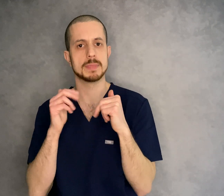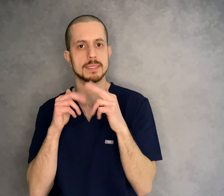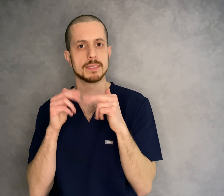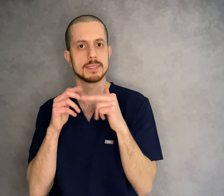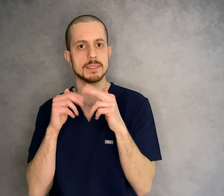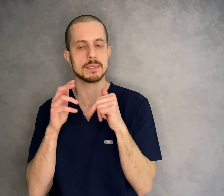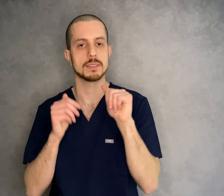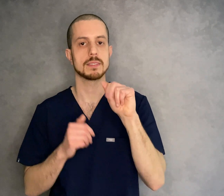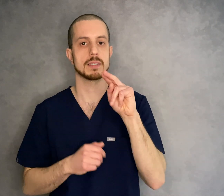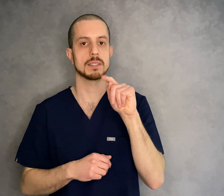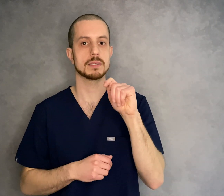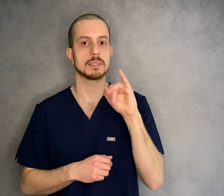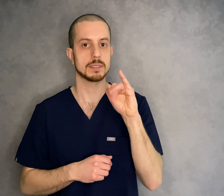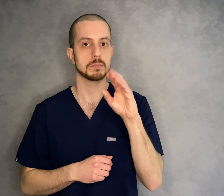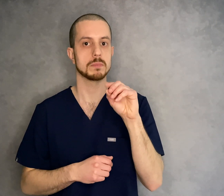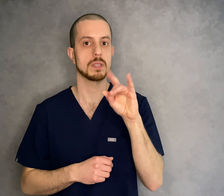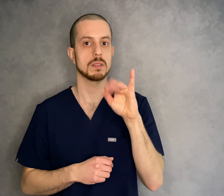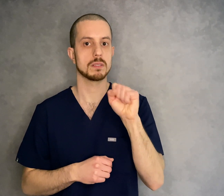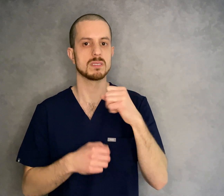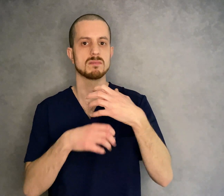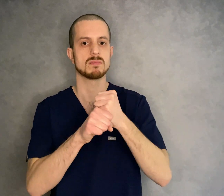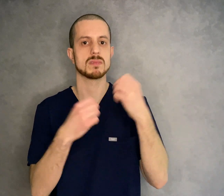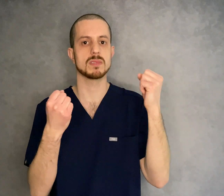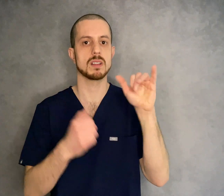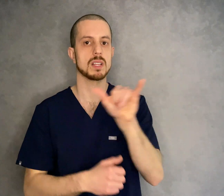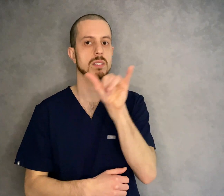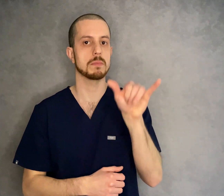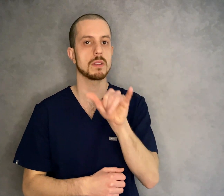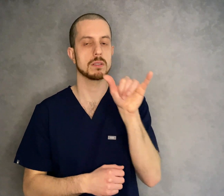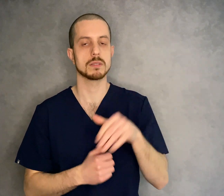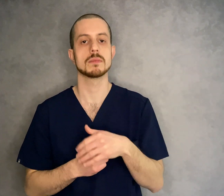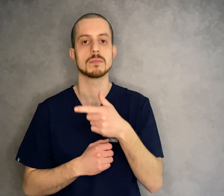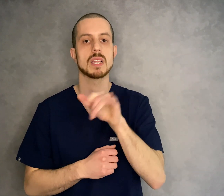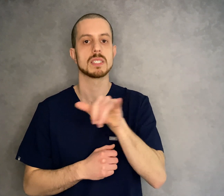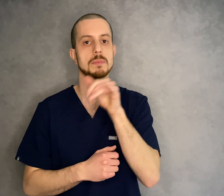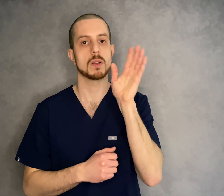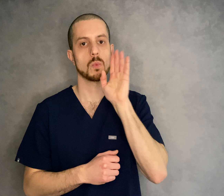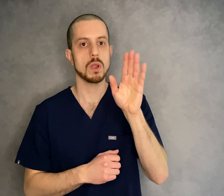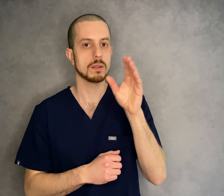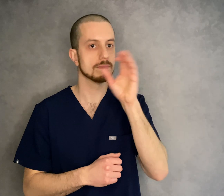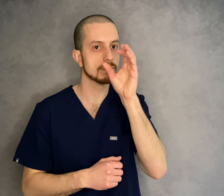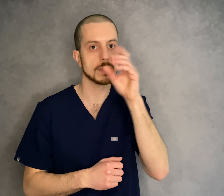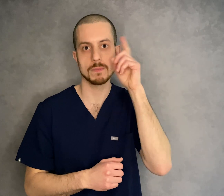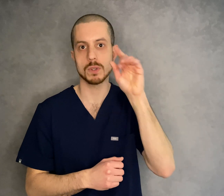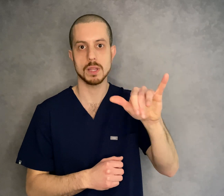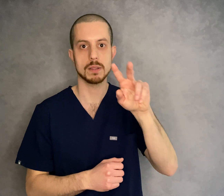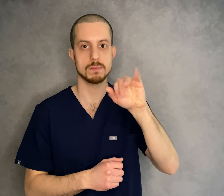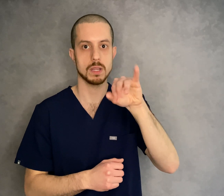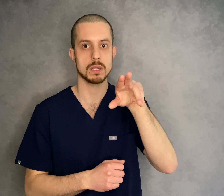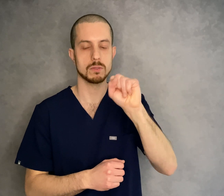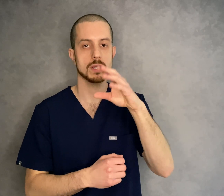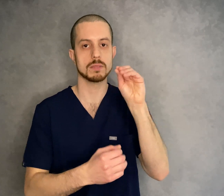and produce antibodies in response. This is the ASL sign for "antibodies." The antibodies will look for this specific virus